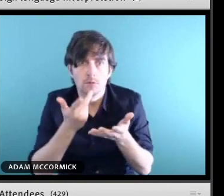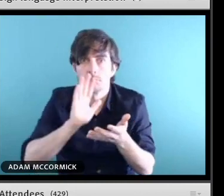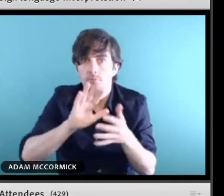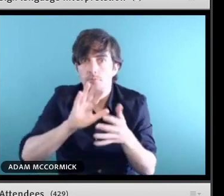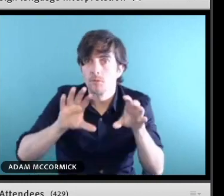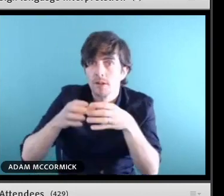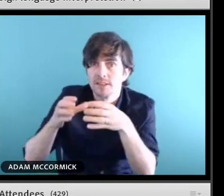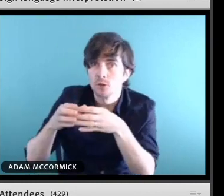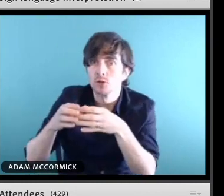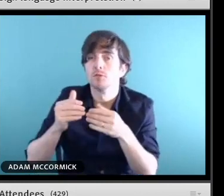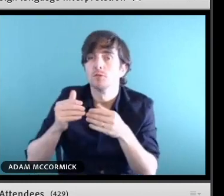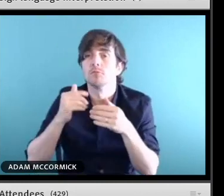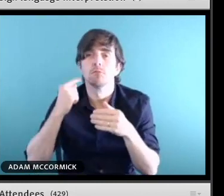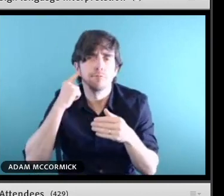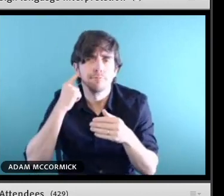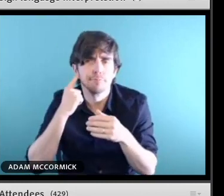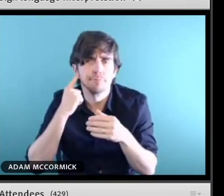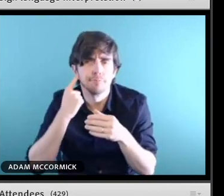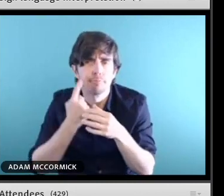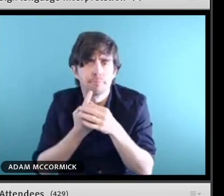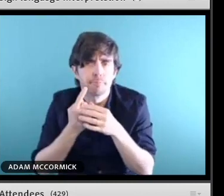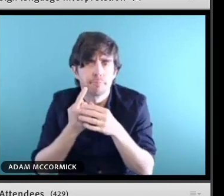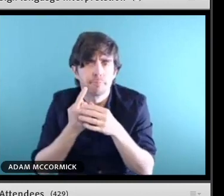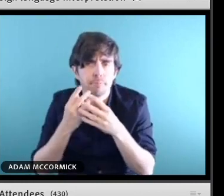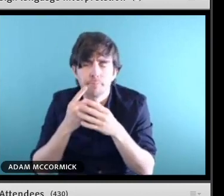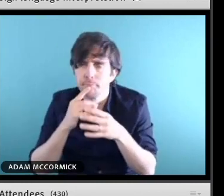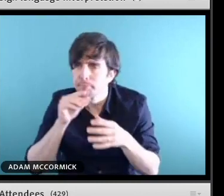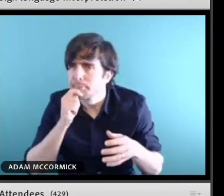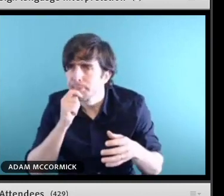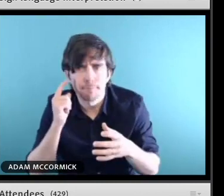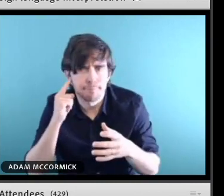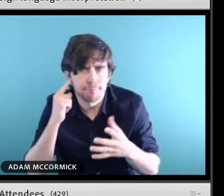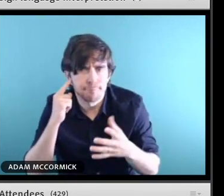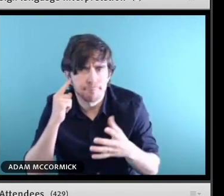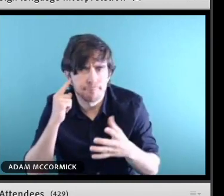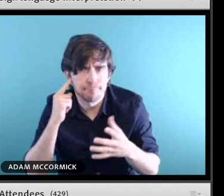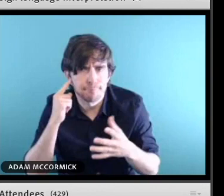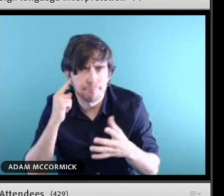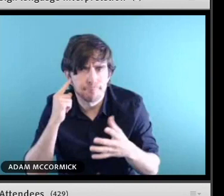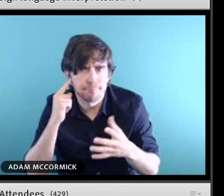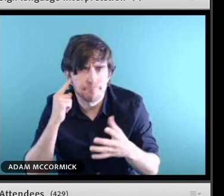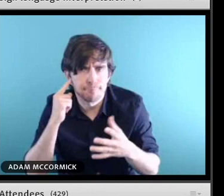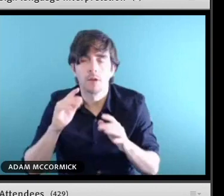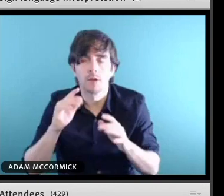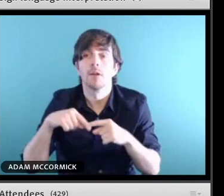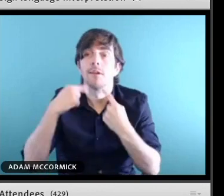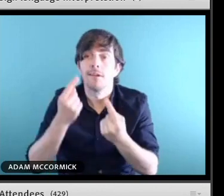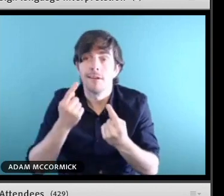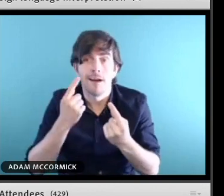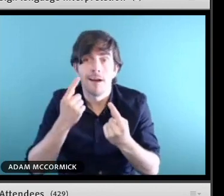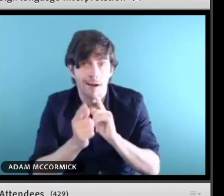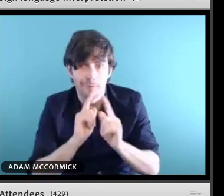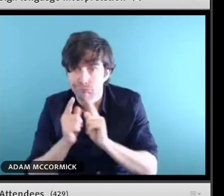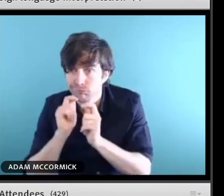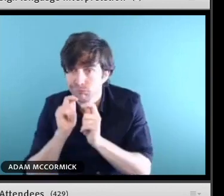organizations but who are already members. That is how the partnership began. I mean,